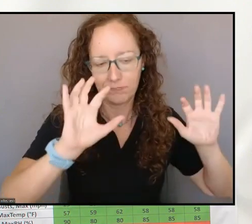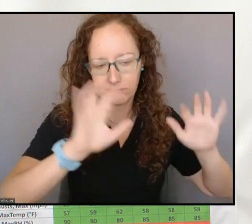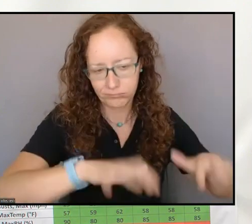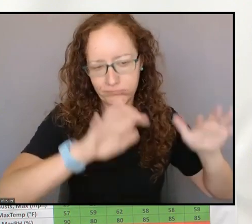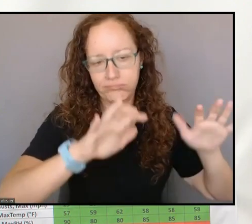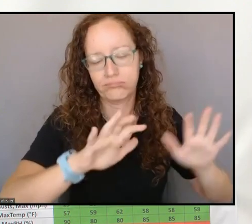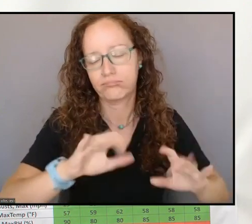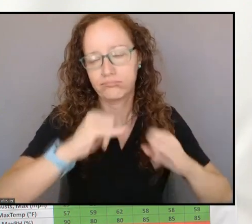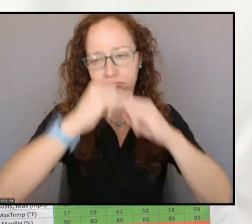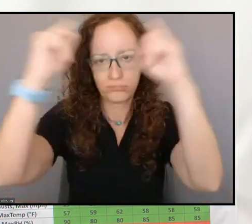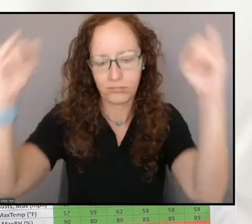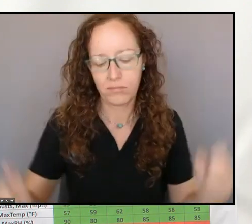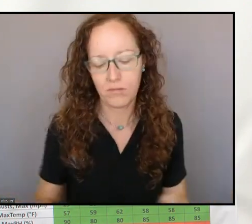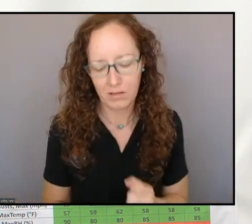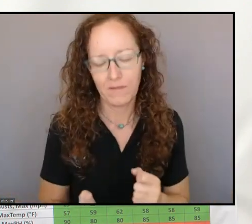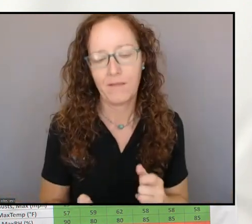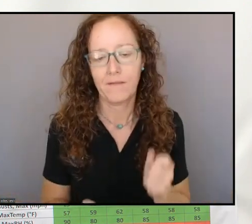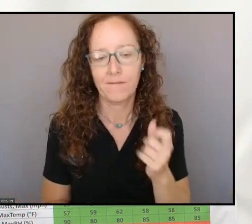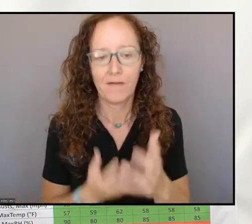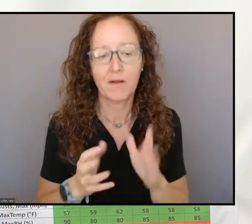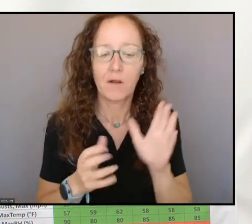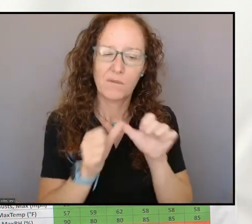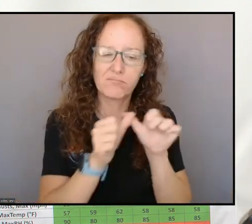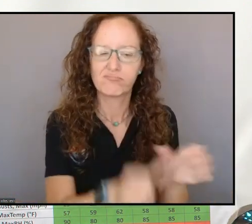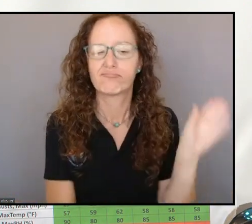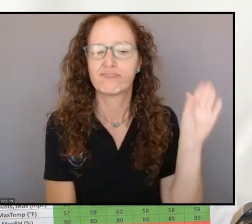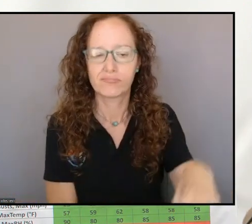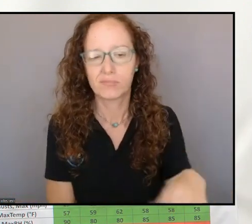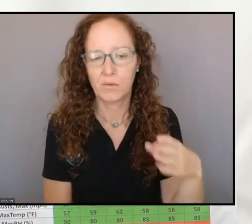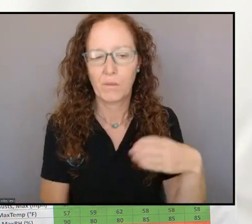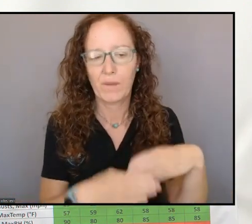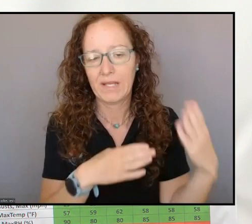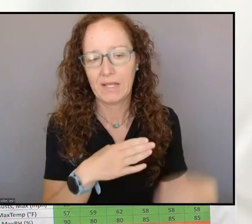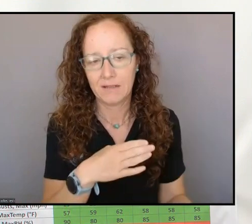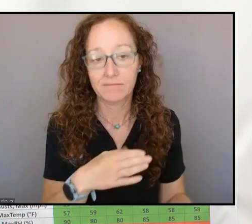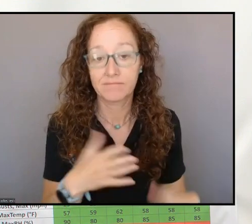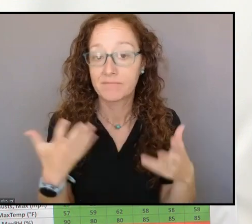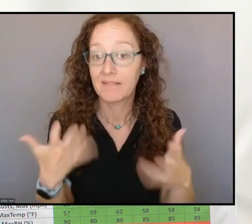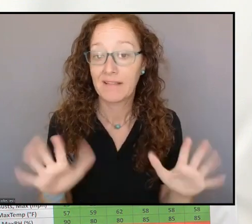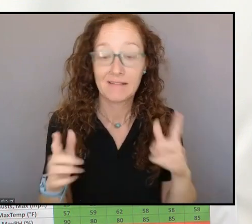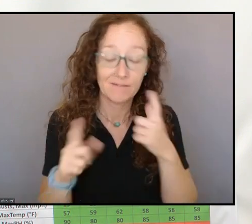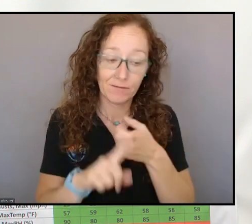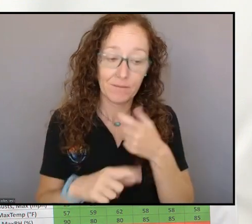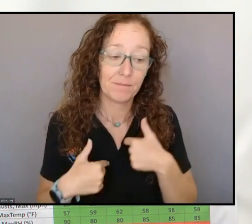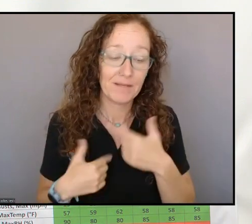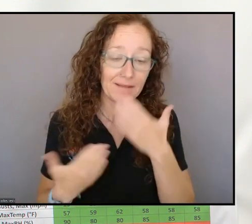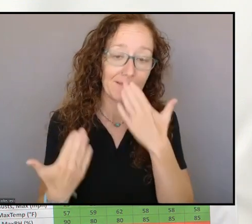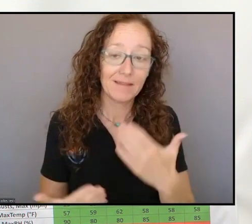continues to the weekend it'll look like. So, that'll be it from here. Thank you.